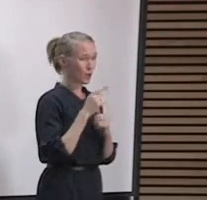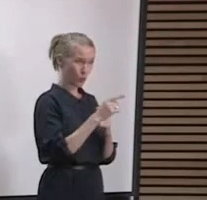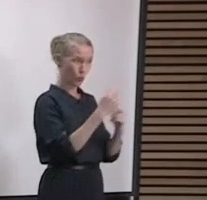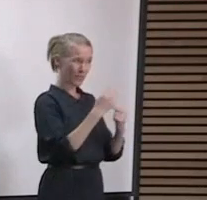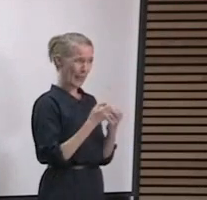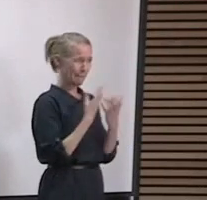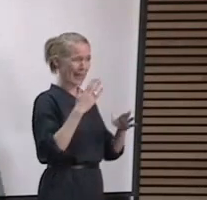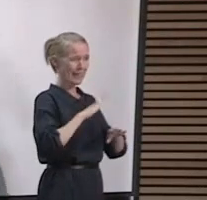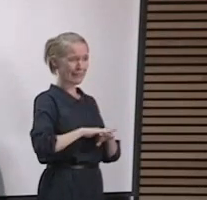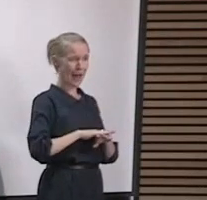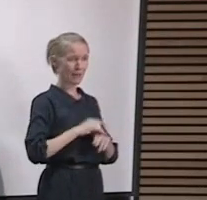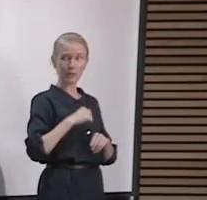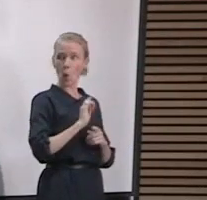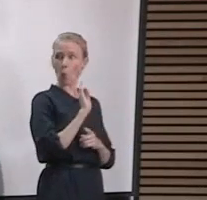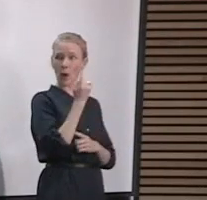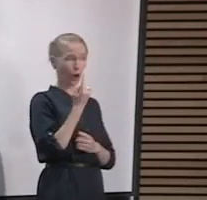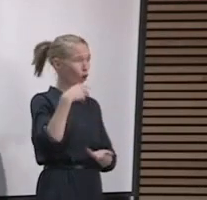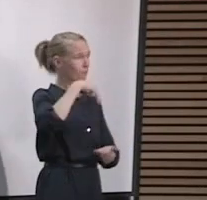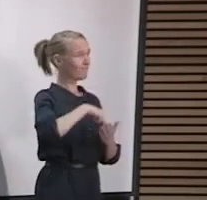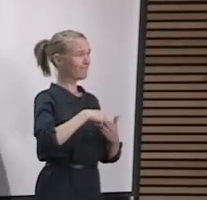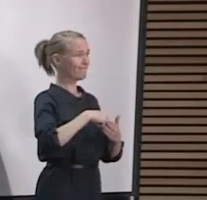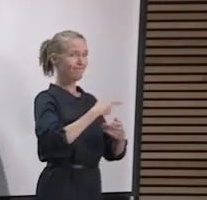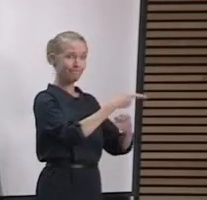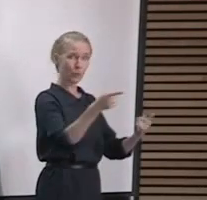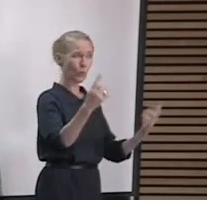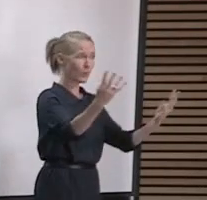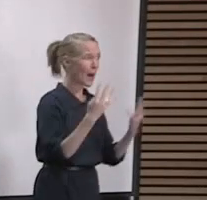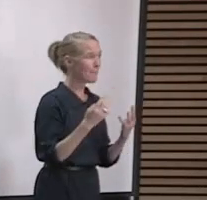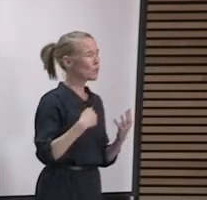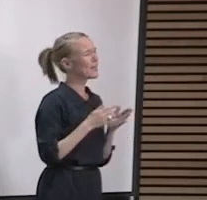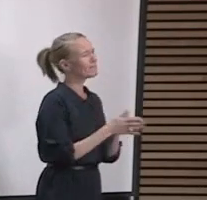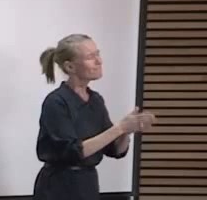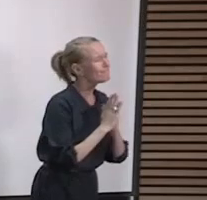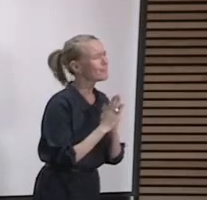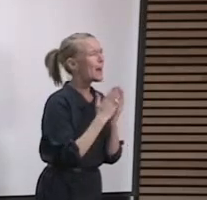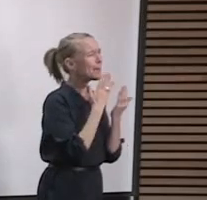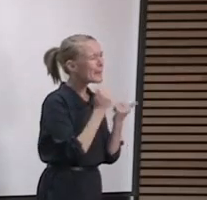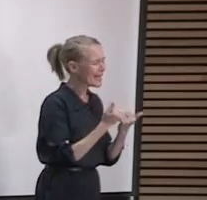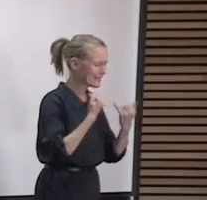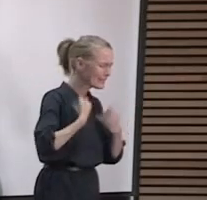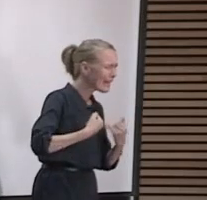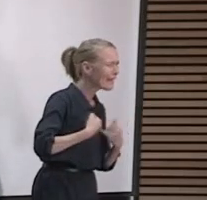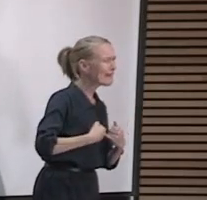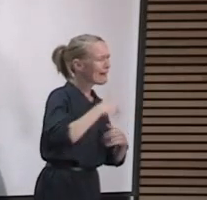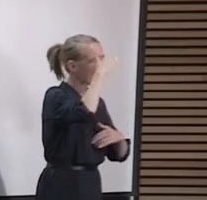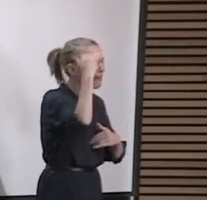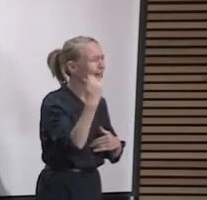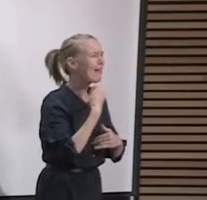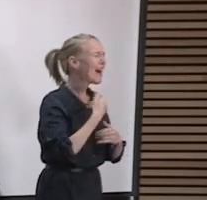surveillance. You would have heard both Dr Bloomfield stand on this podium many, many